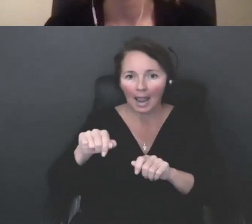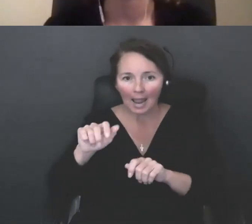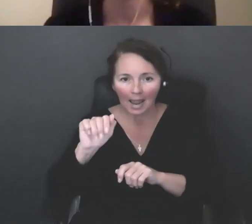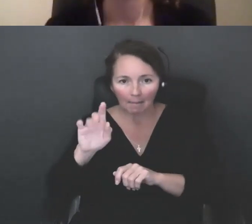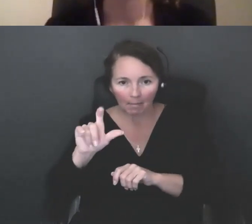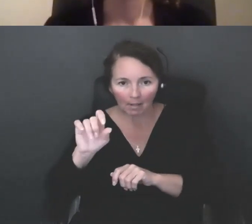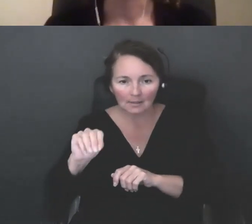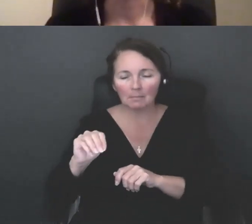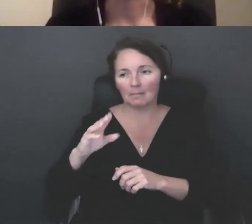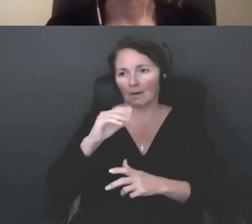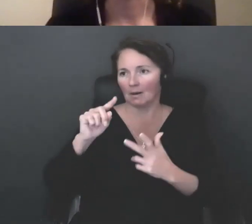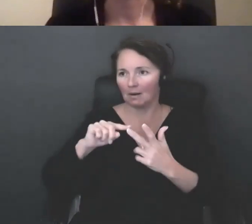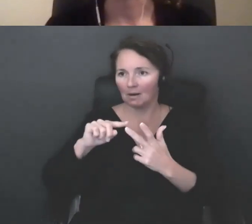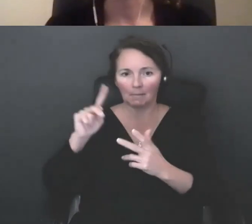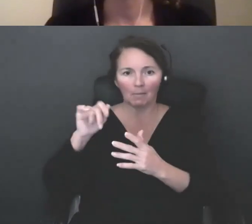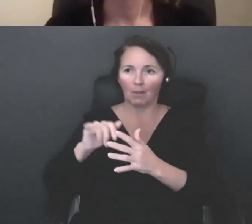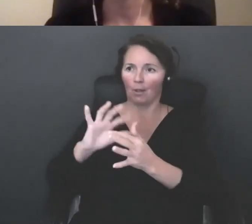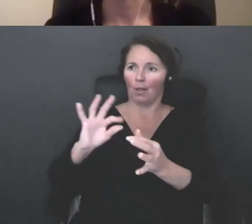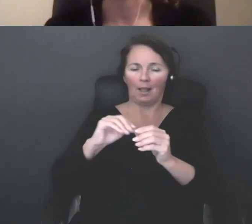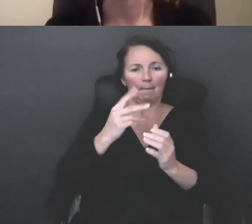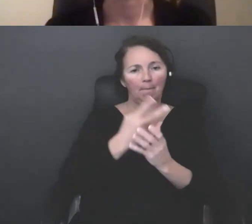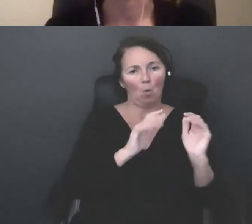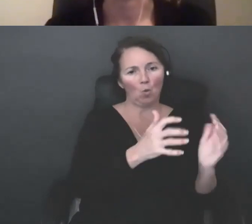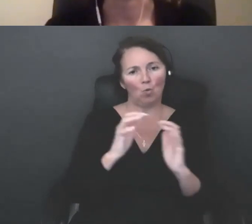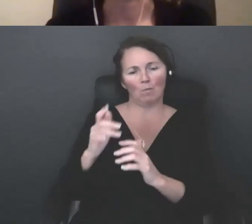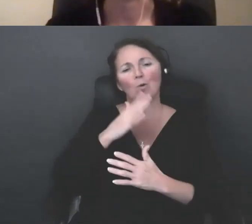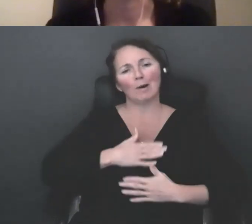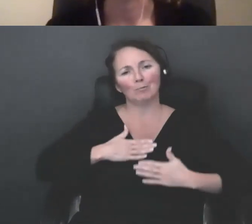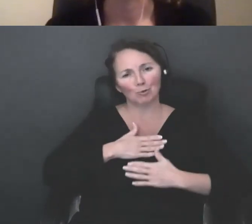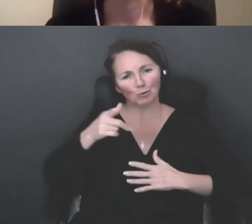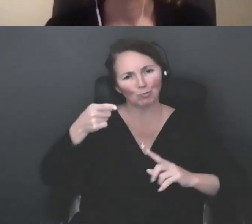are a lot of parallels between like size ism and fat phobia, and able ism